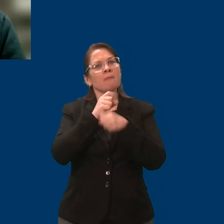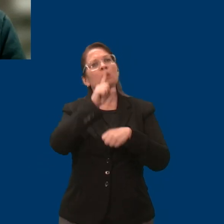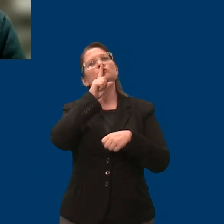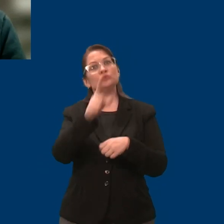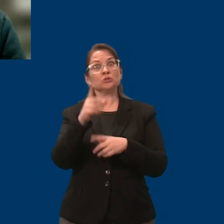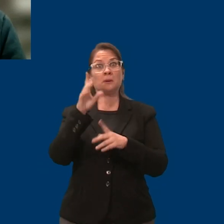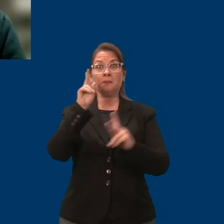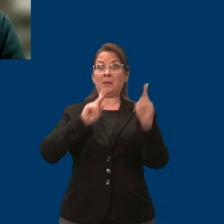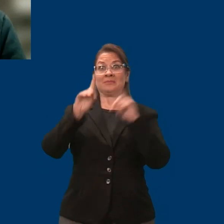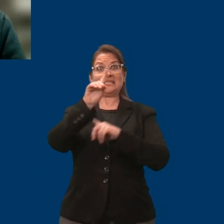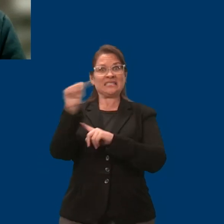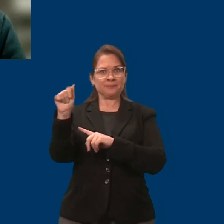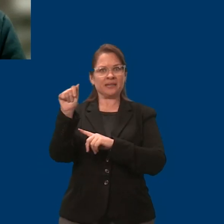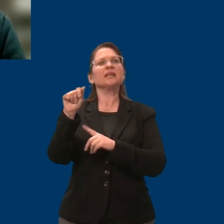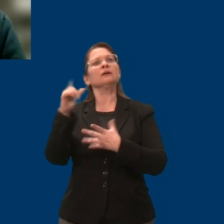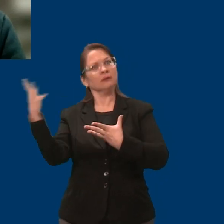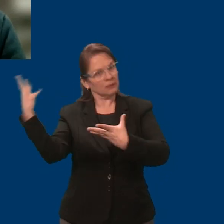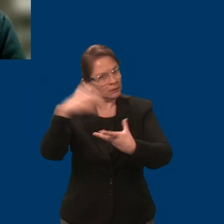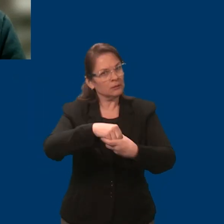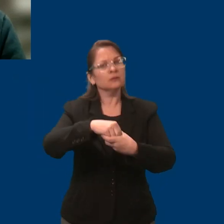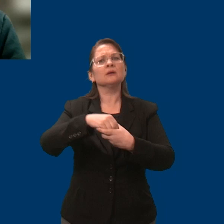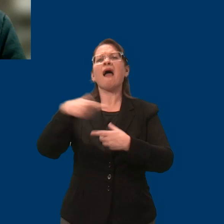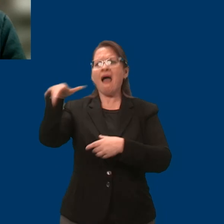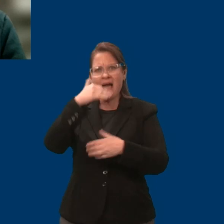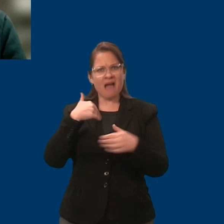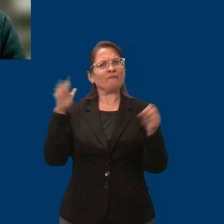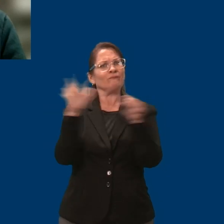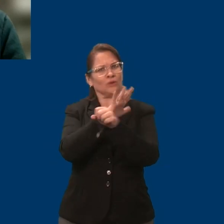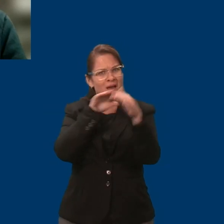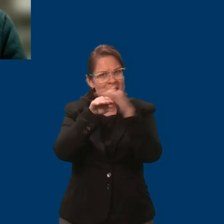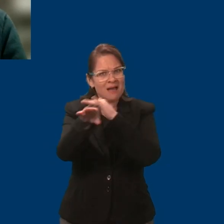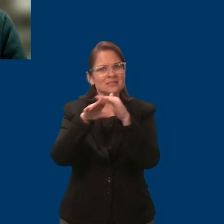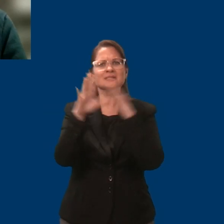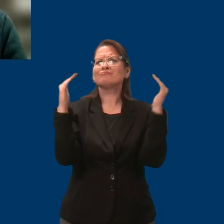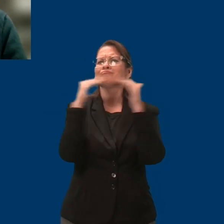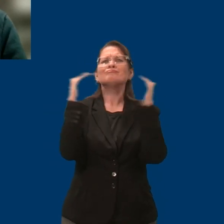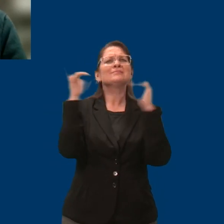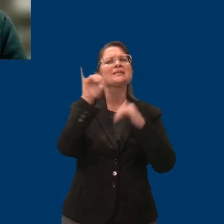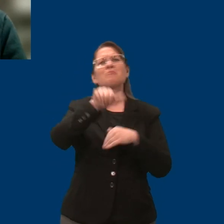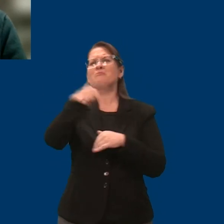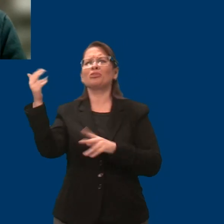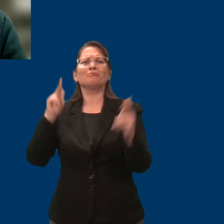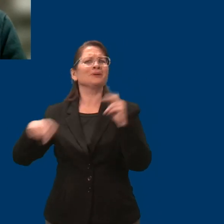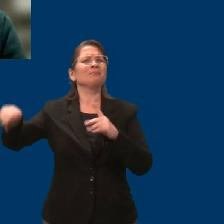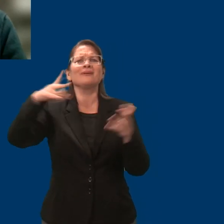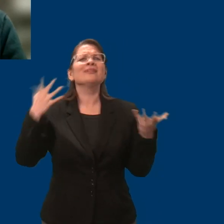to living in their own homes as any other settings. The brick walls I kept driving into